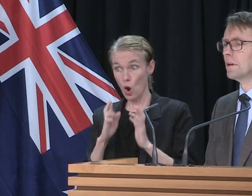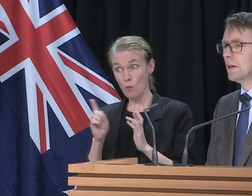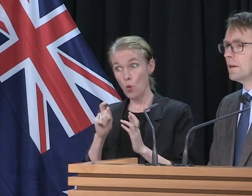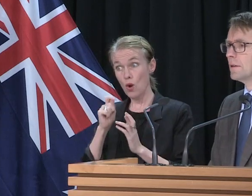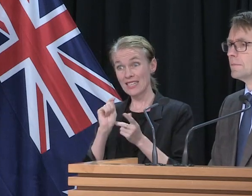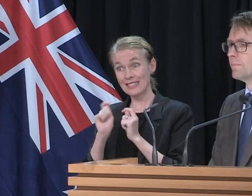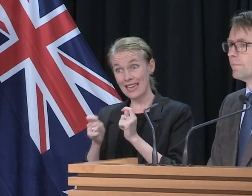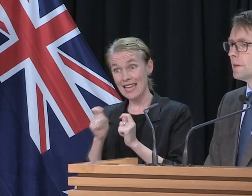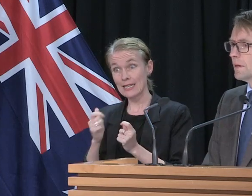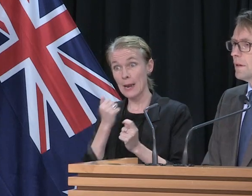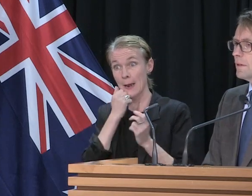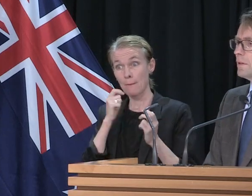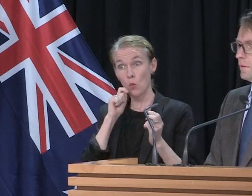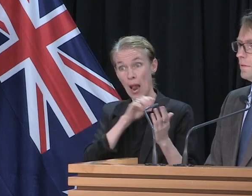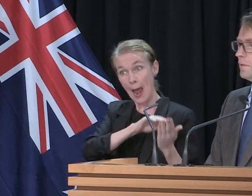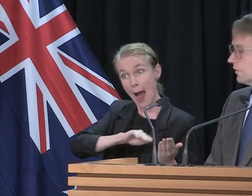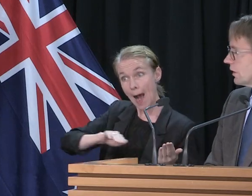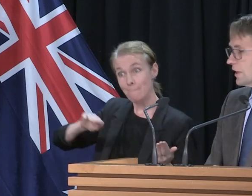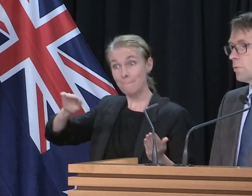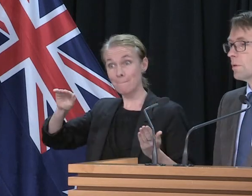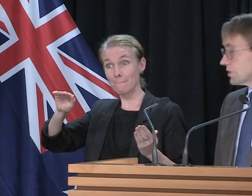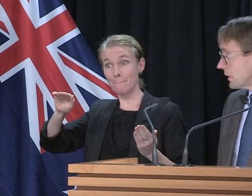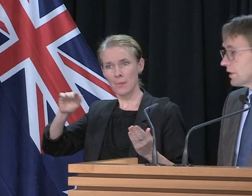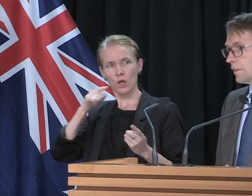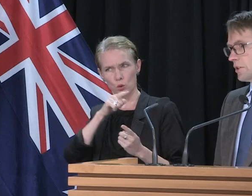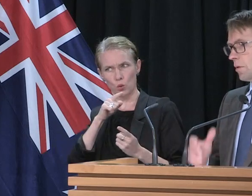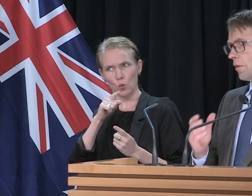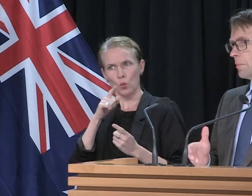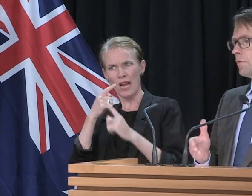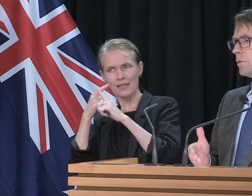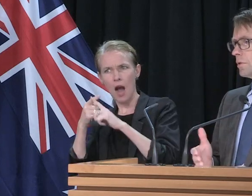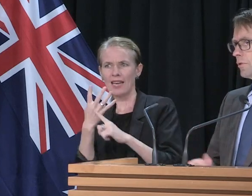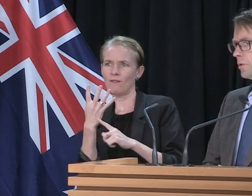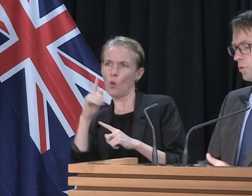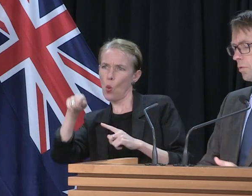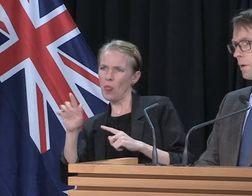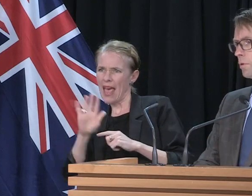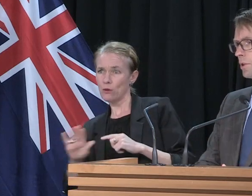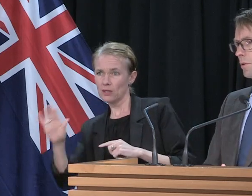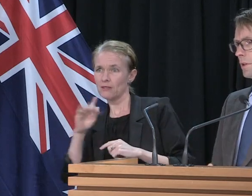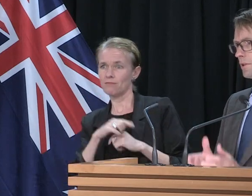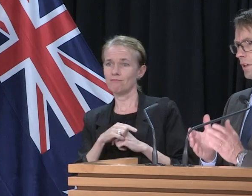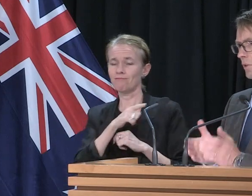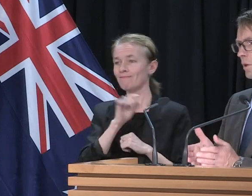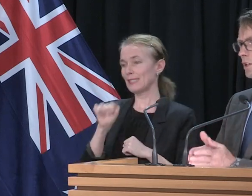of been broadening better defined that case - that testing numbers would go back up again to about the 4,000 park mark that you had